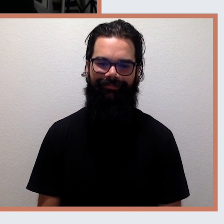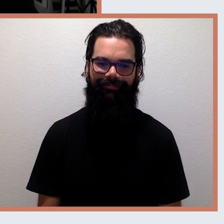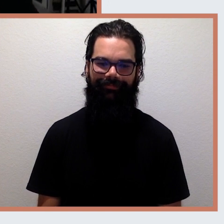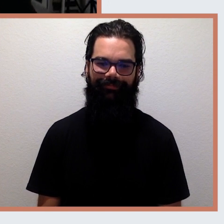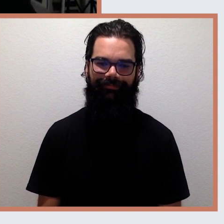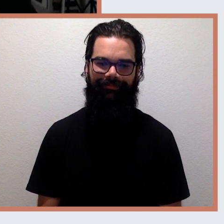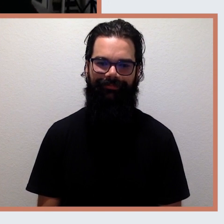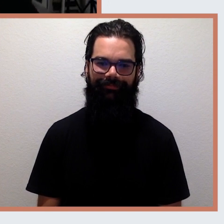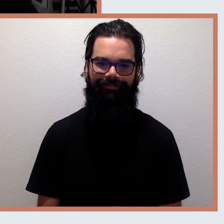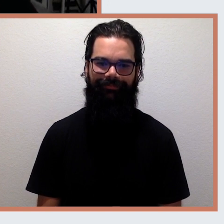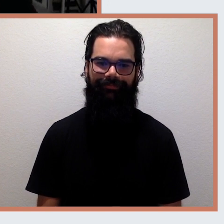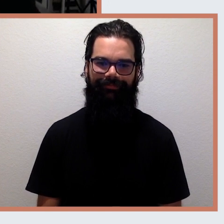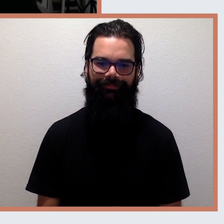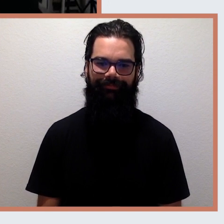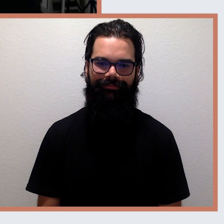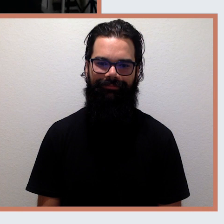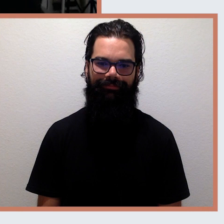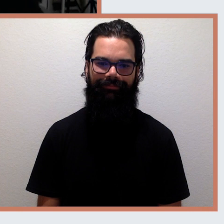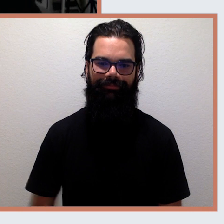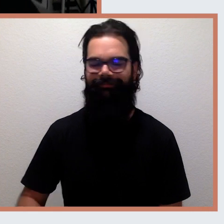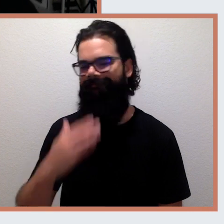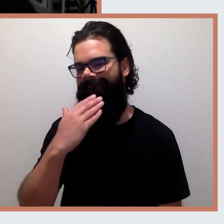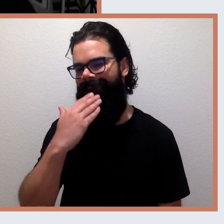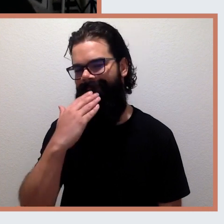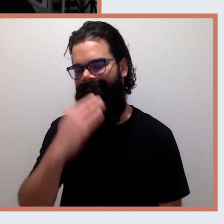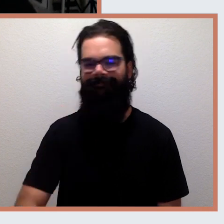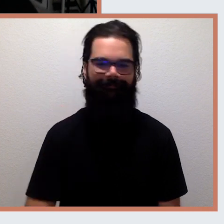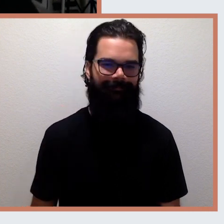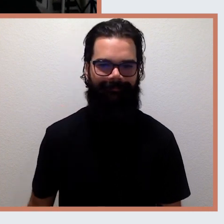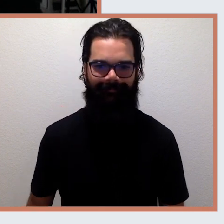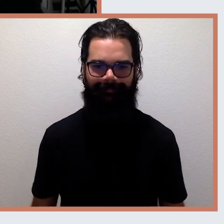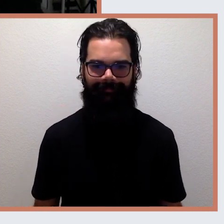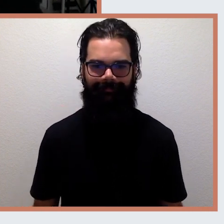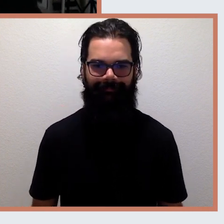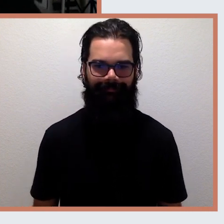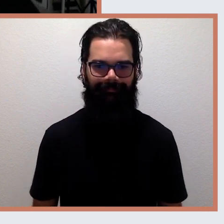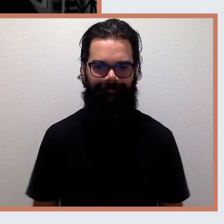So that's amazing to hear your story through that. Oh, thank you. My curious question, first, that I want to ask you